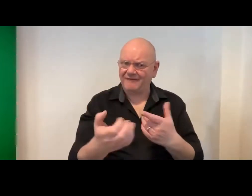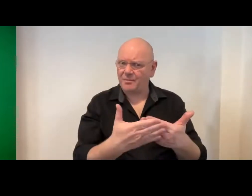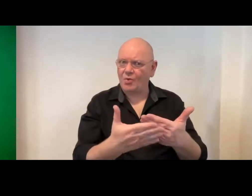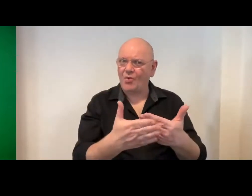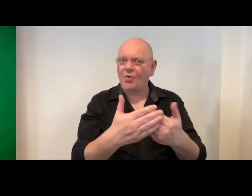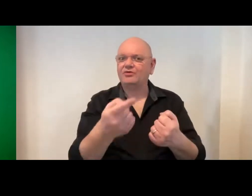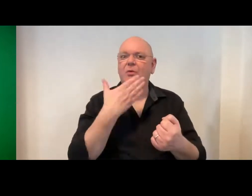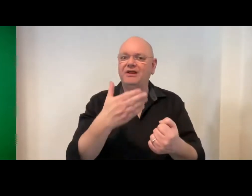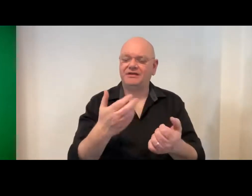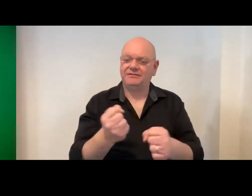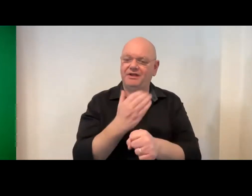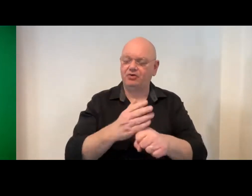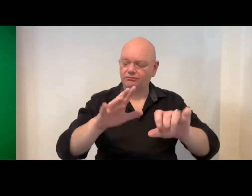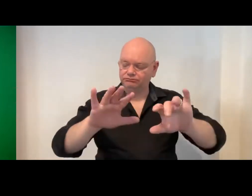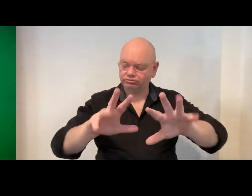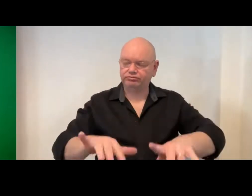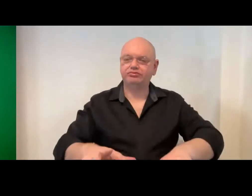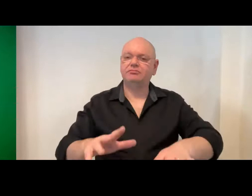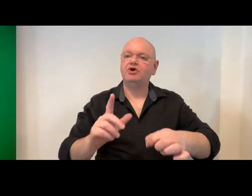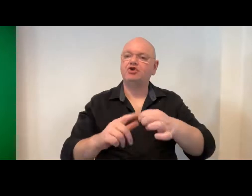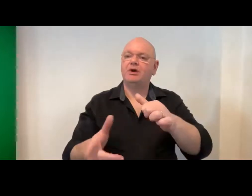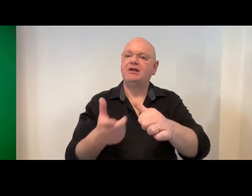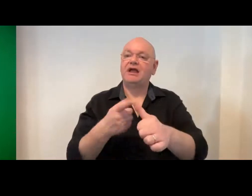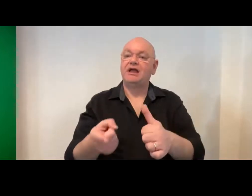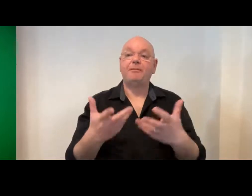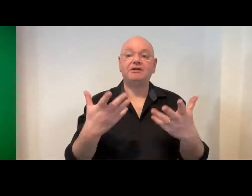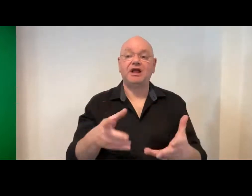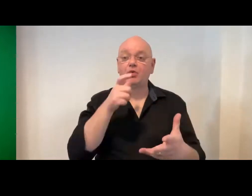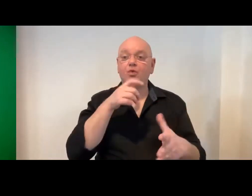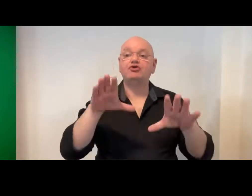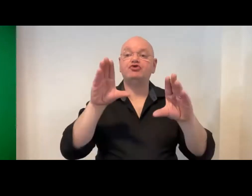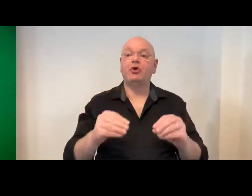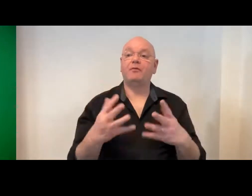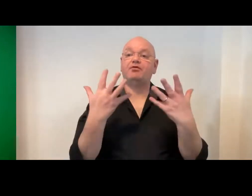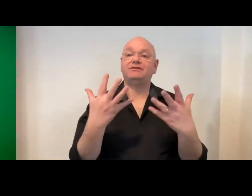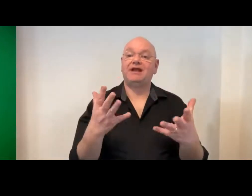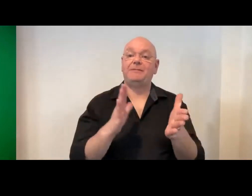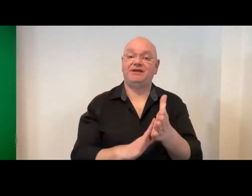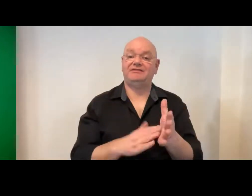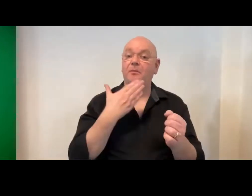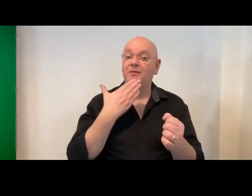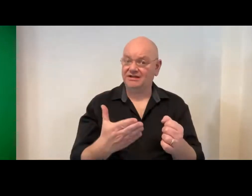The other takeaway for me is to think about high streets as places of creative production as well as